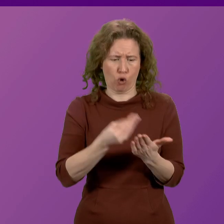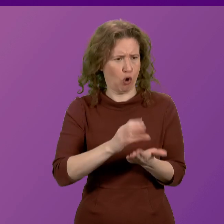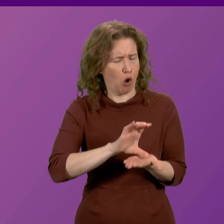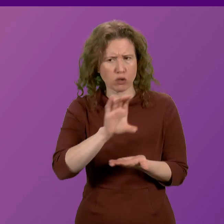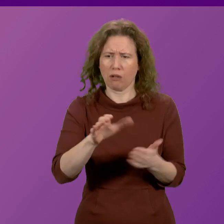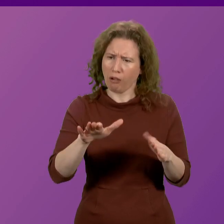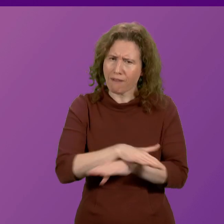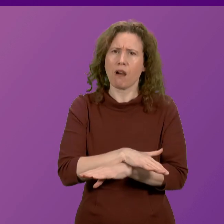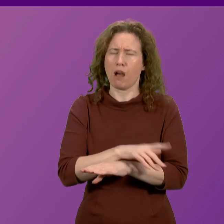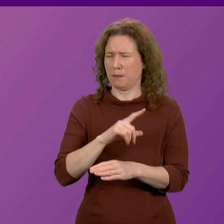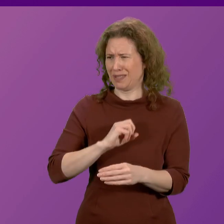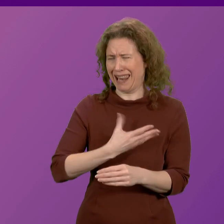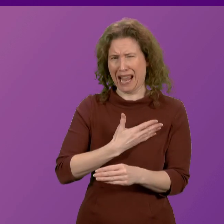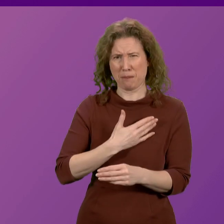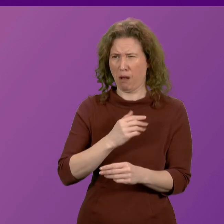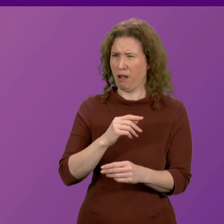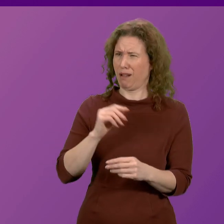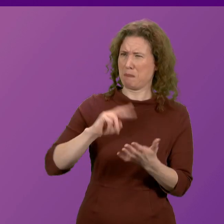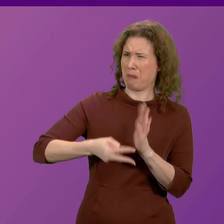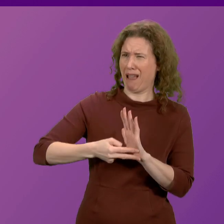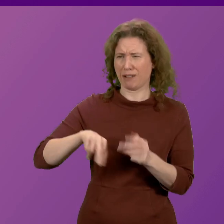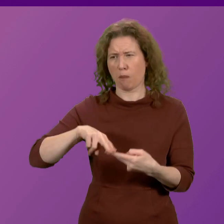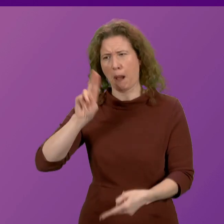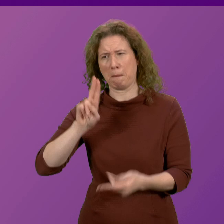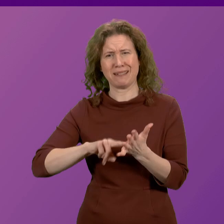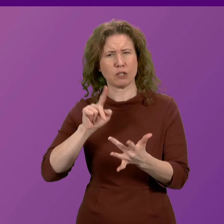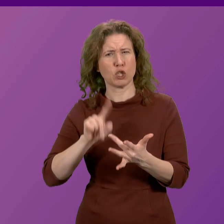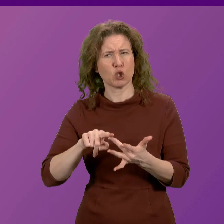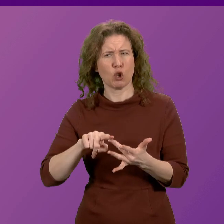short-sighted plans to increase employer national insurance contributions in order